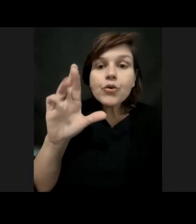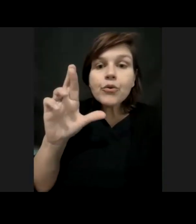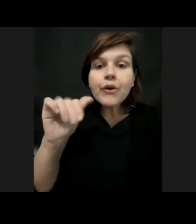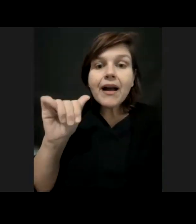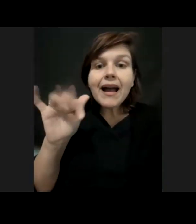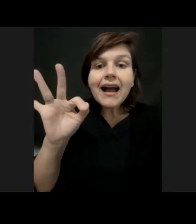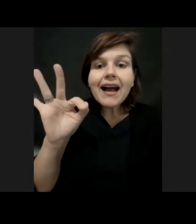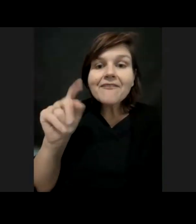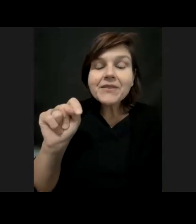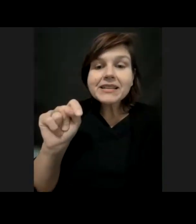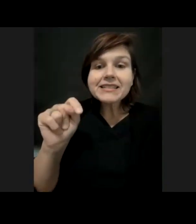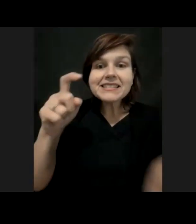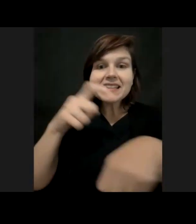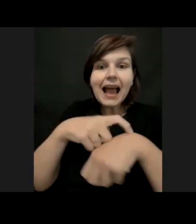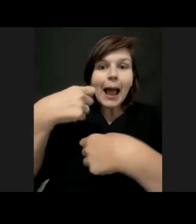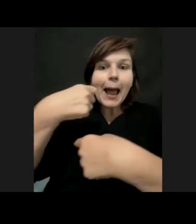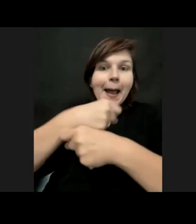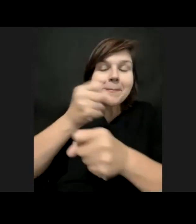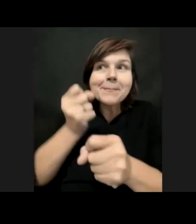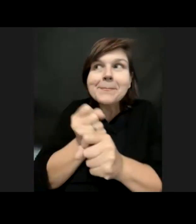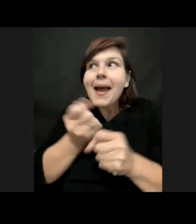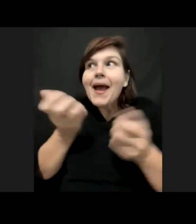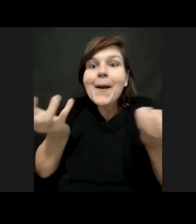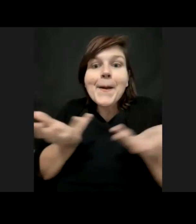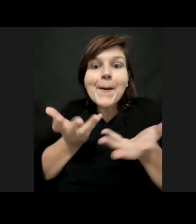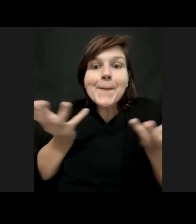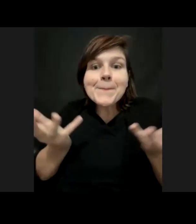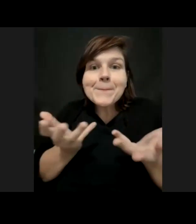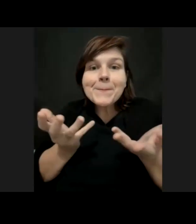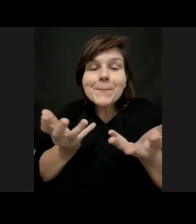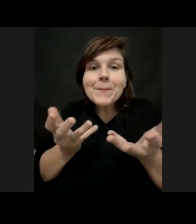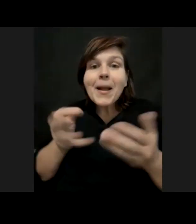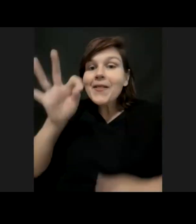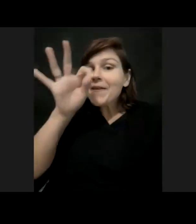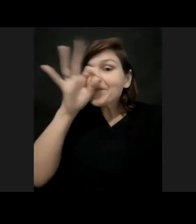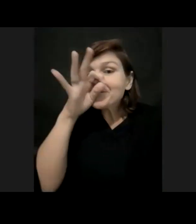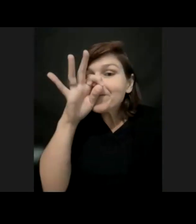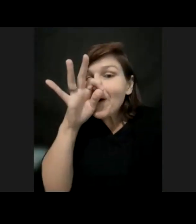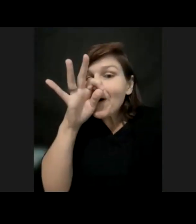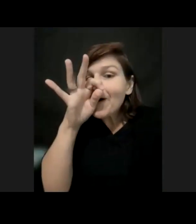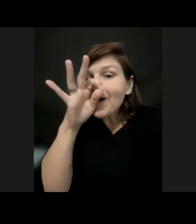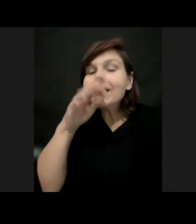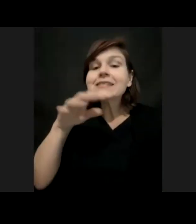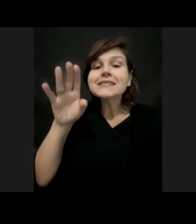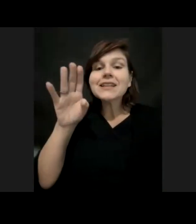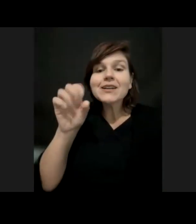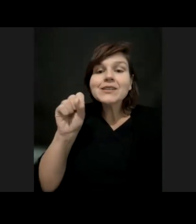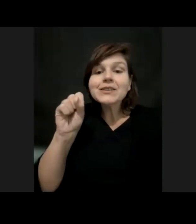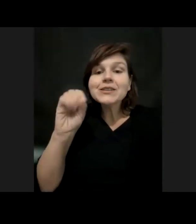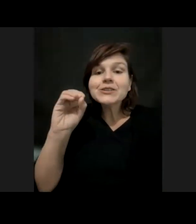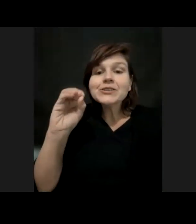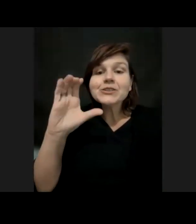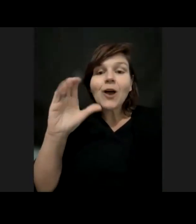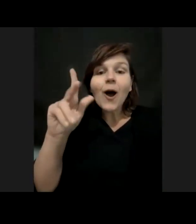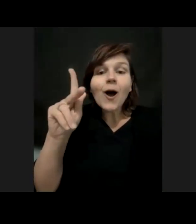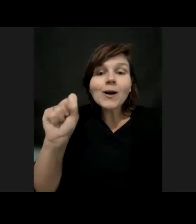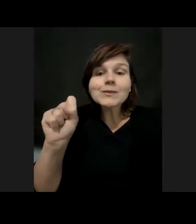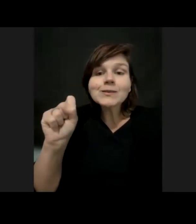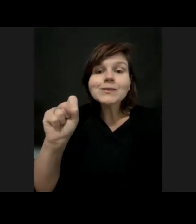What are we making? We’re going to make Mr. Socks the Fox… Mr. Socks the Fox. Are you ready, boys and girls?